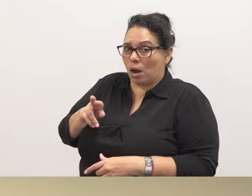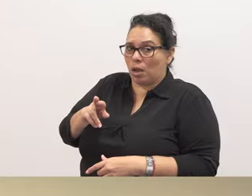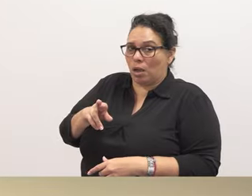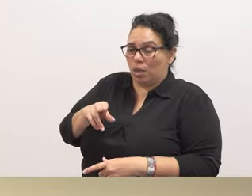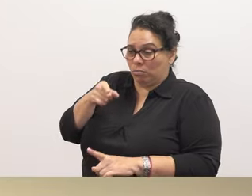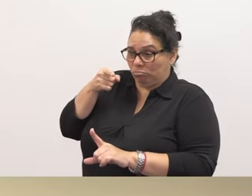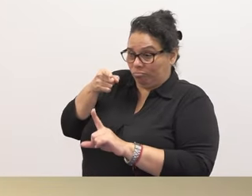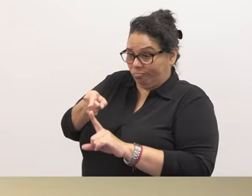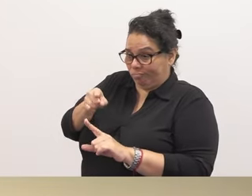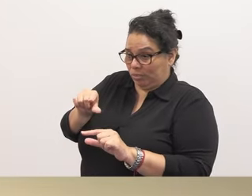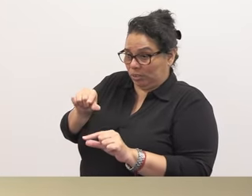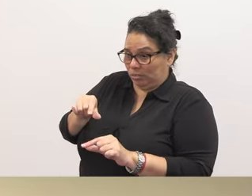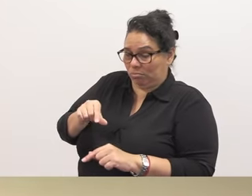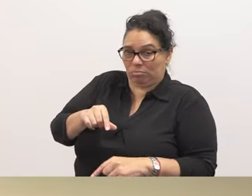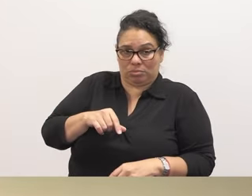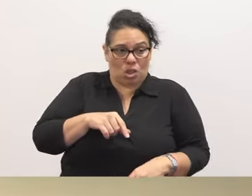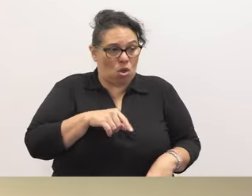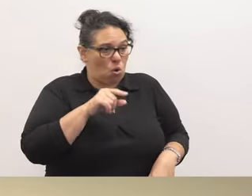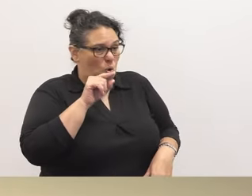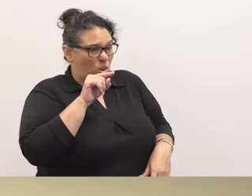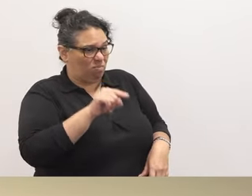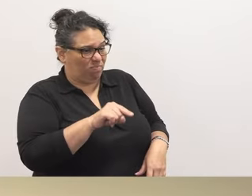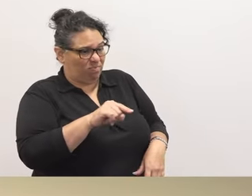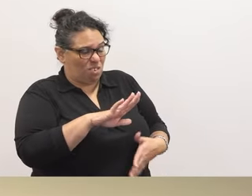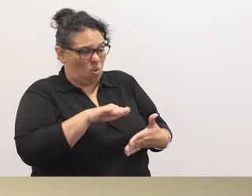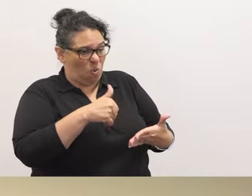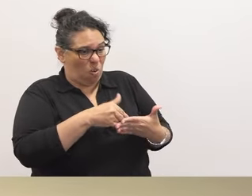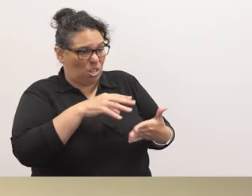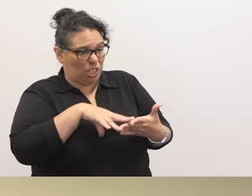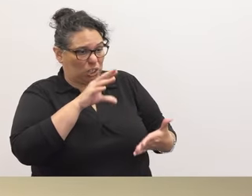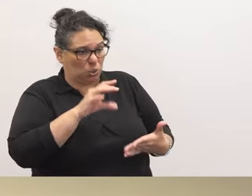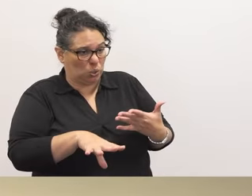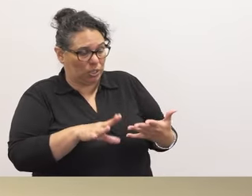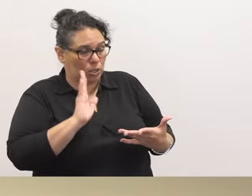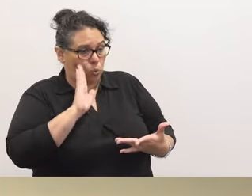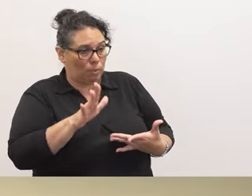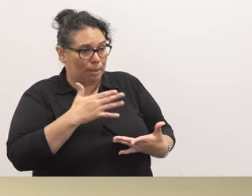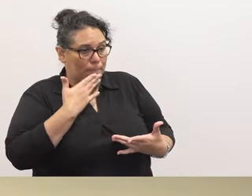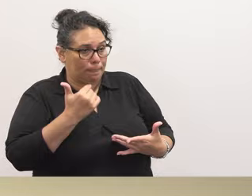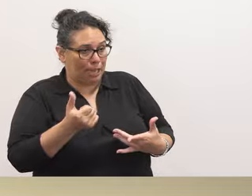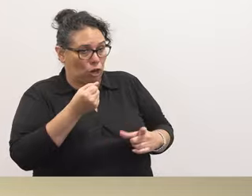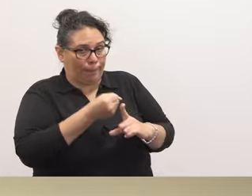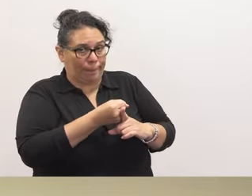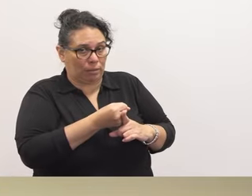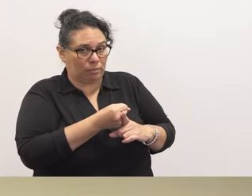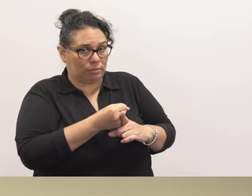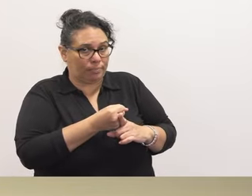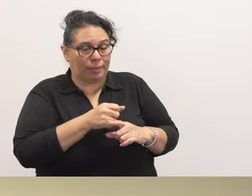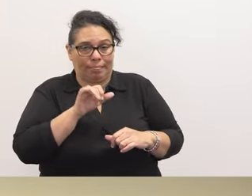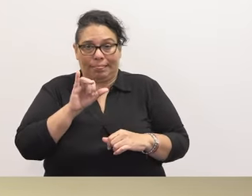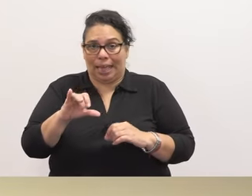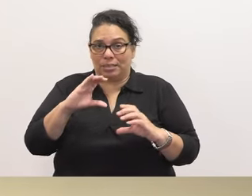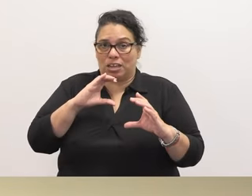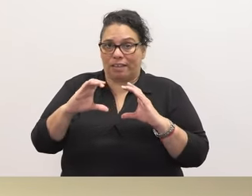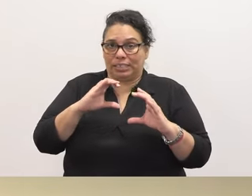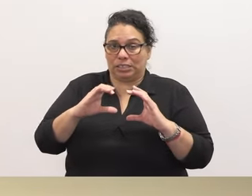Or do we want to pick all students 'cause we think that will have the greatest impact for our school system. This is the conversation where you need